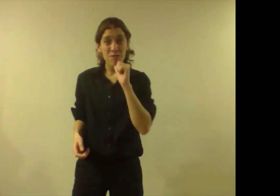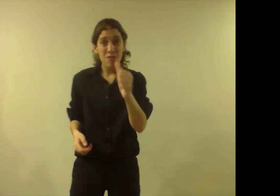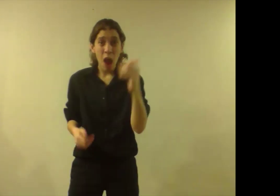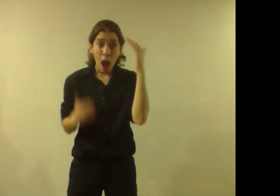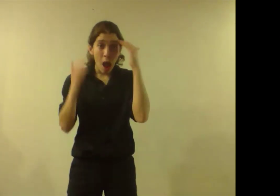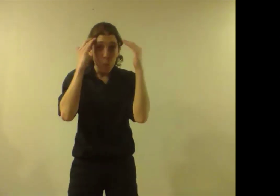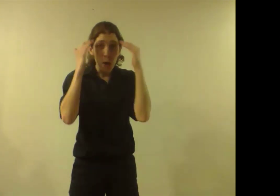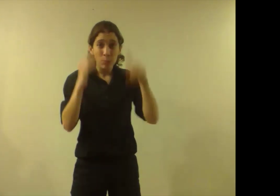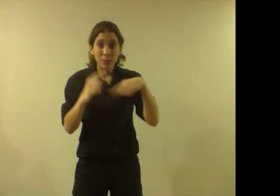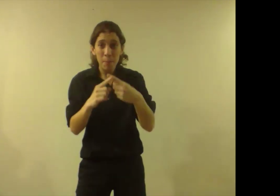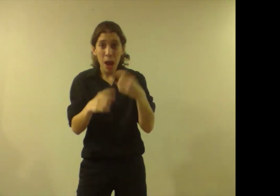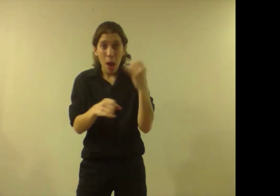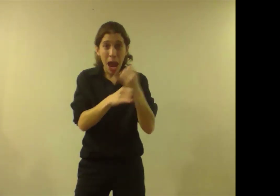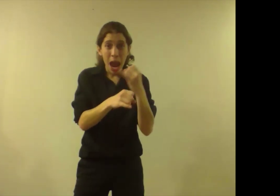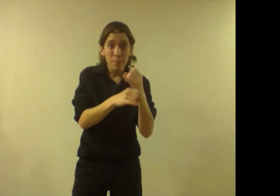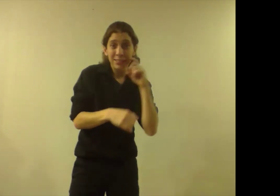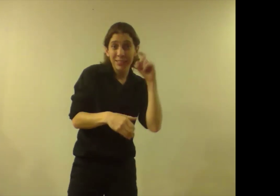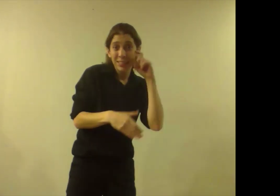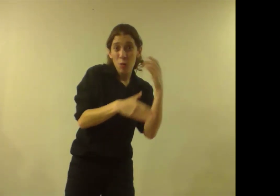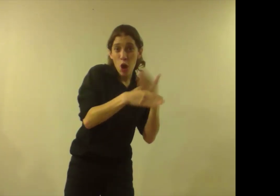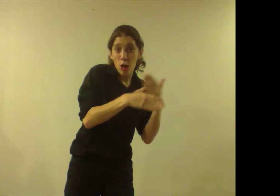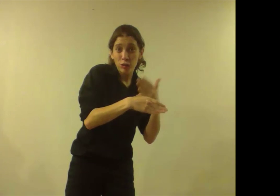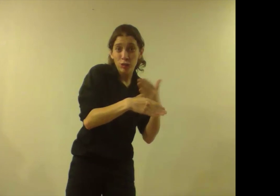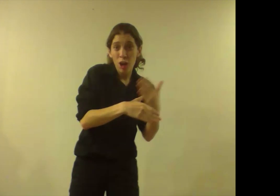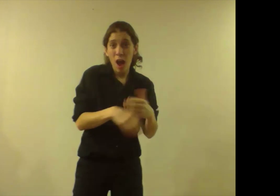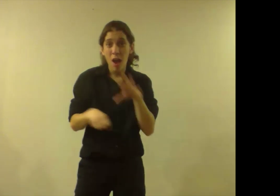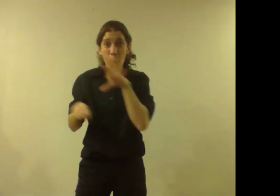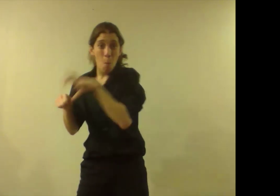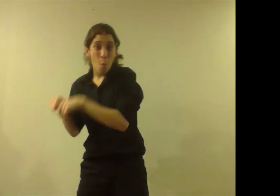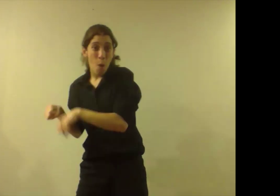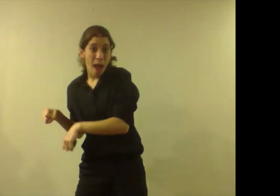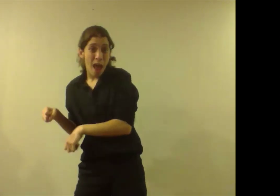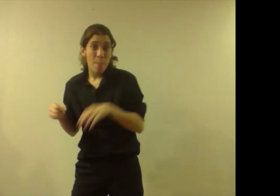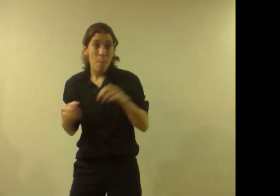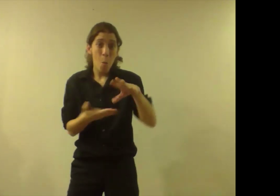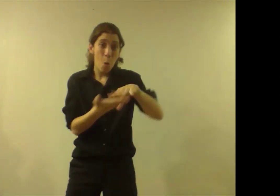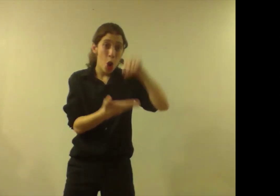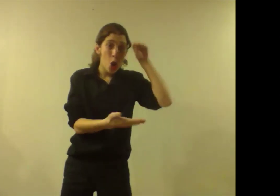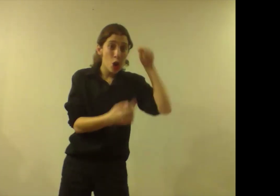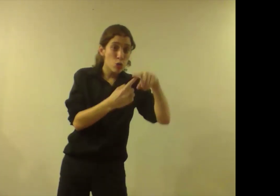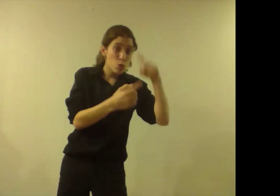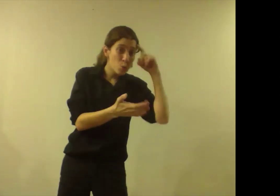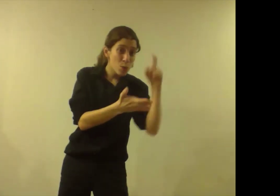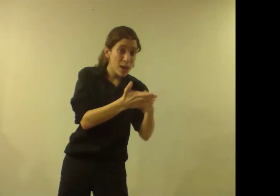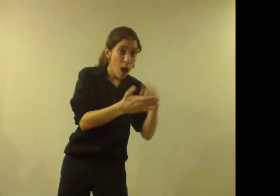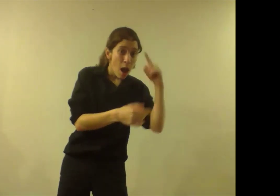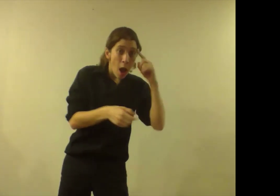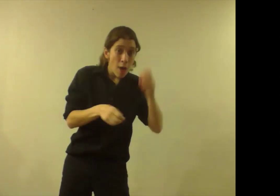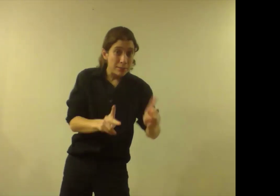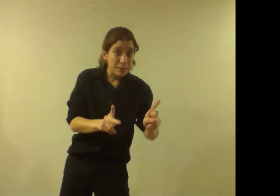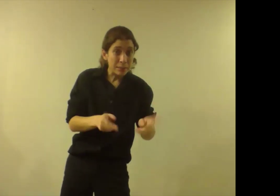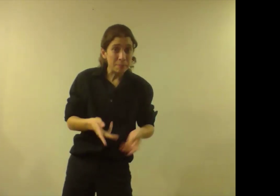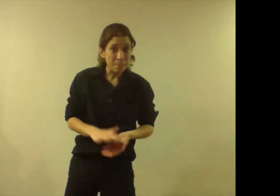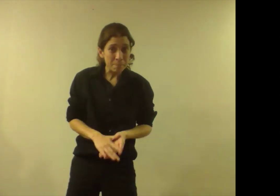Not awareness about campus sexual assault, or rape, or leaning to recognize consent.